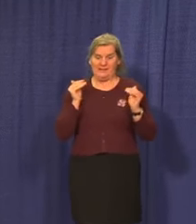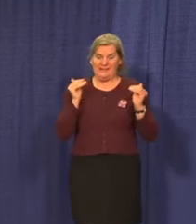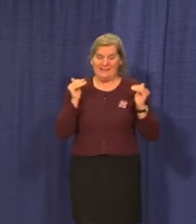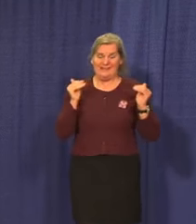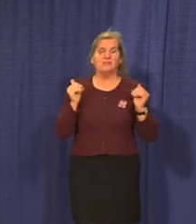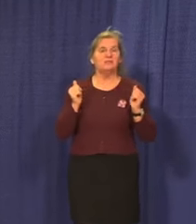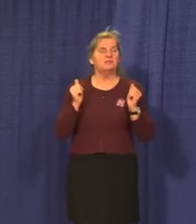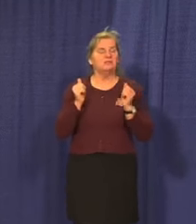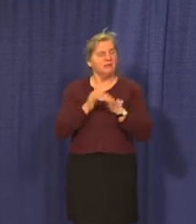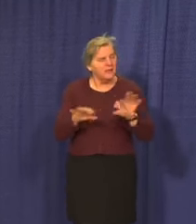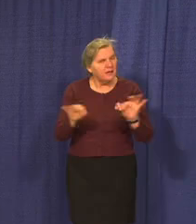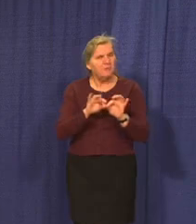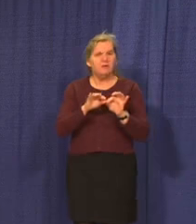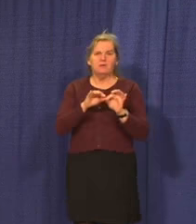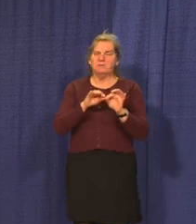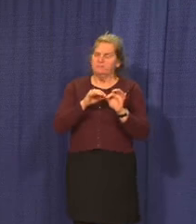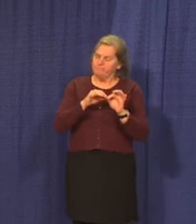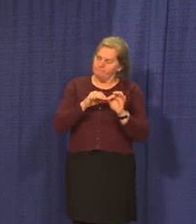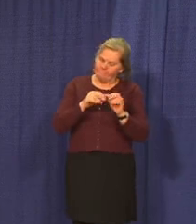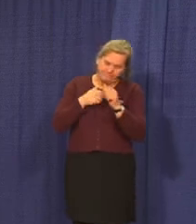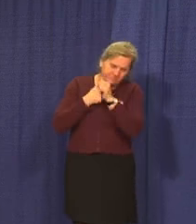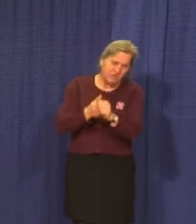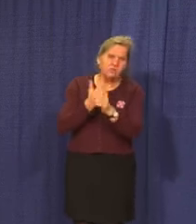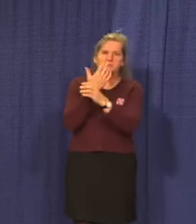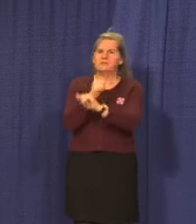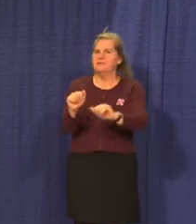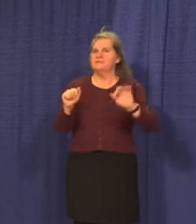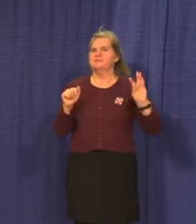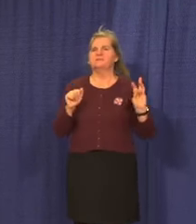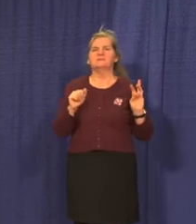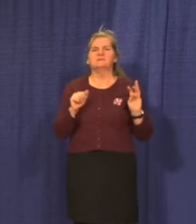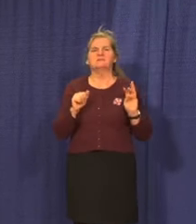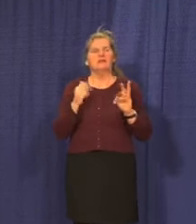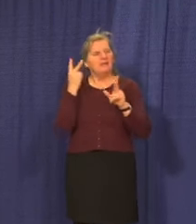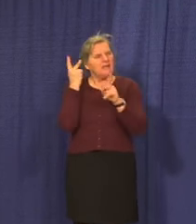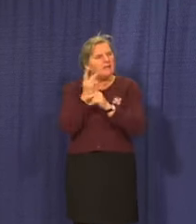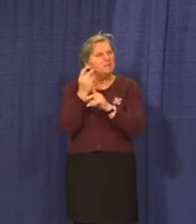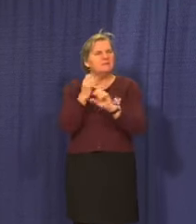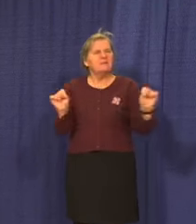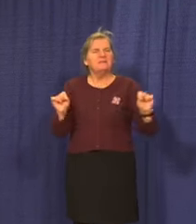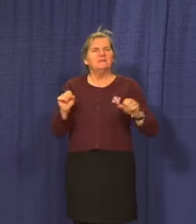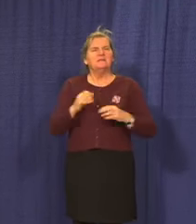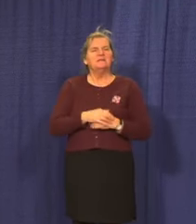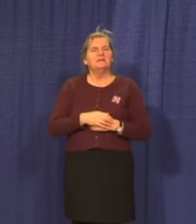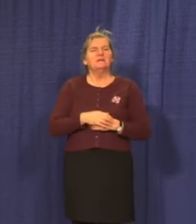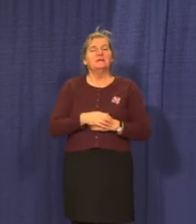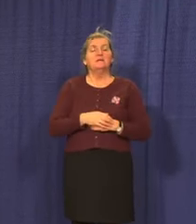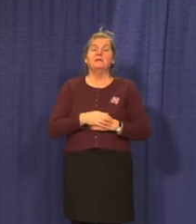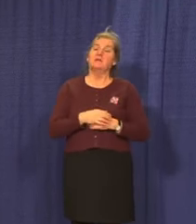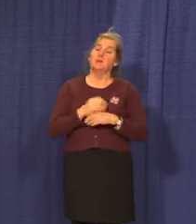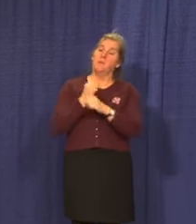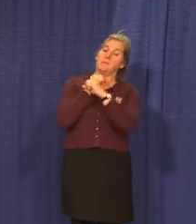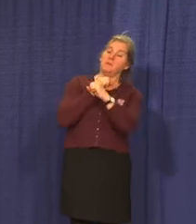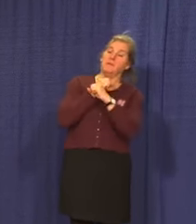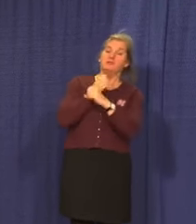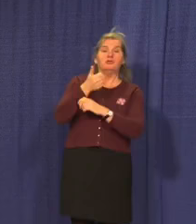SAFE SIX STEPS IN STAYING SAFE. IT'S NOT JUST DOING IT FOR YOURSELF, IT'S DOING IT FOR YOUR